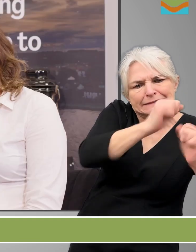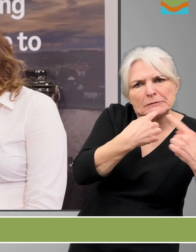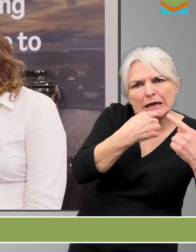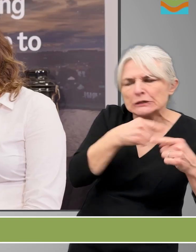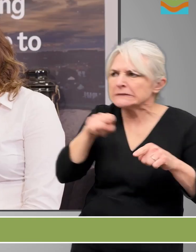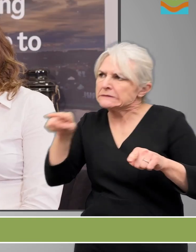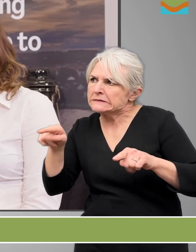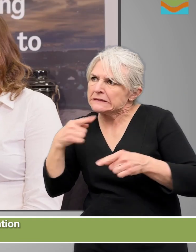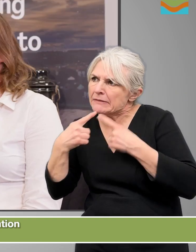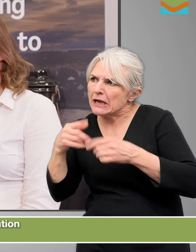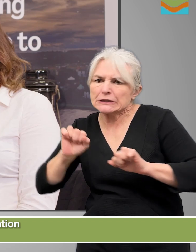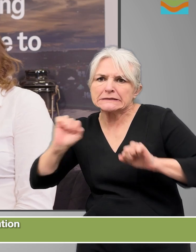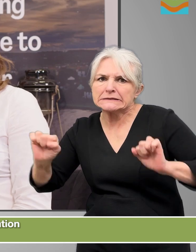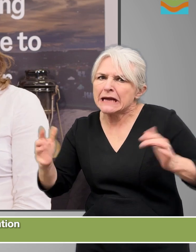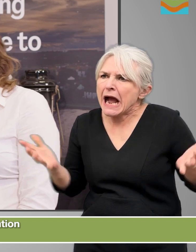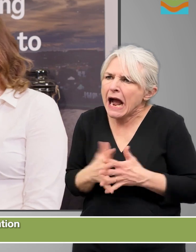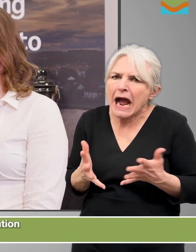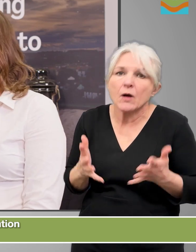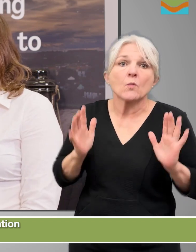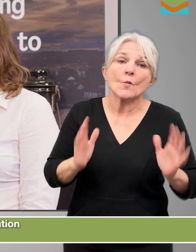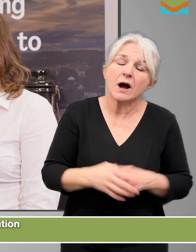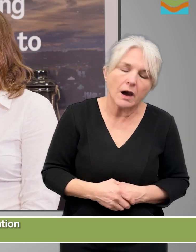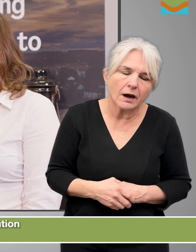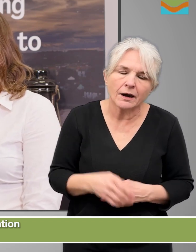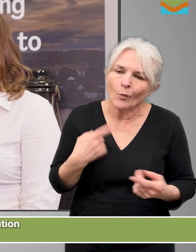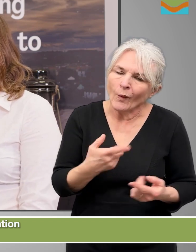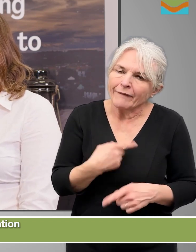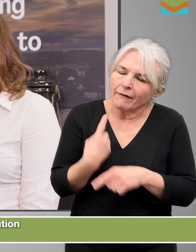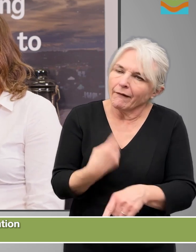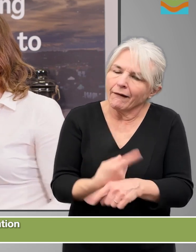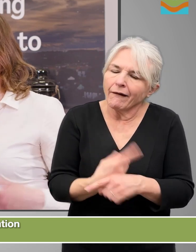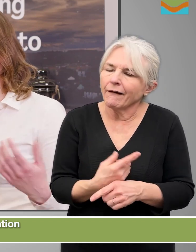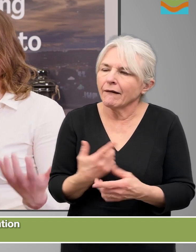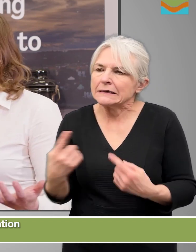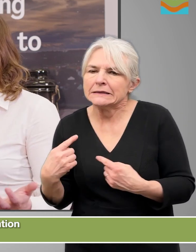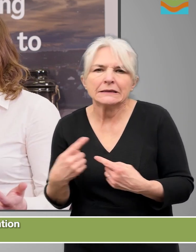So yeah, like you say, we've had many a conversation about how disparate